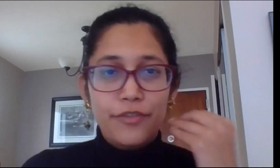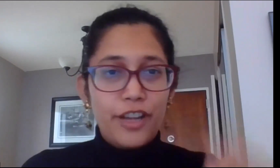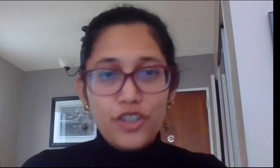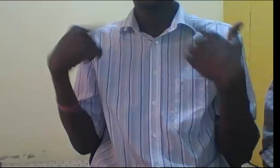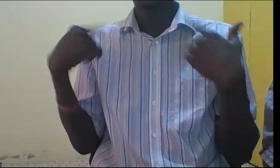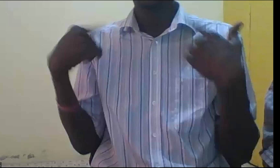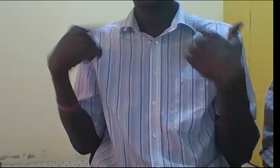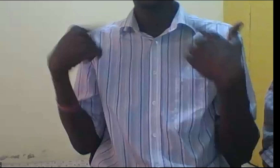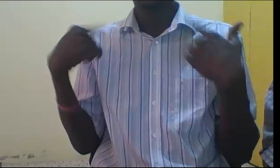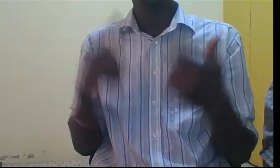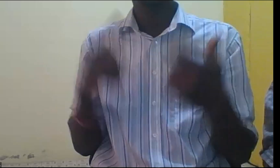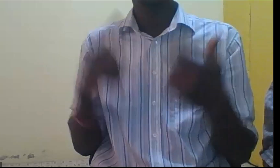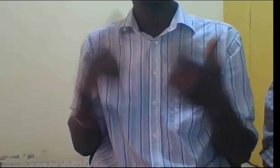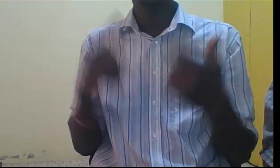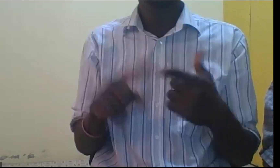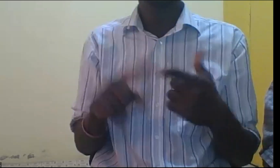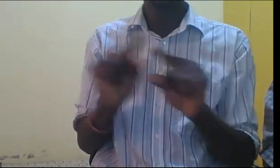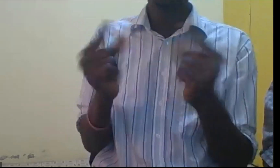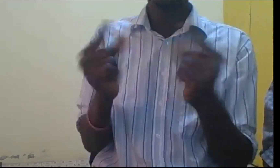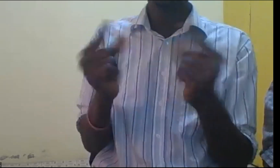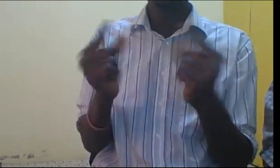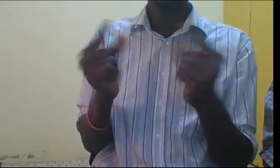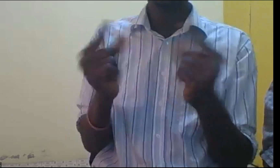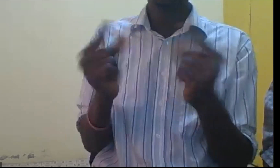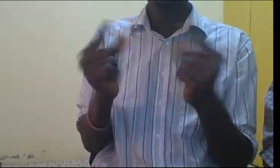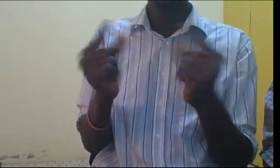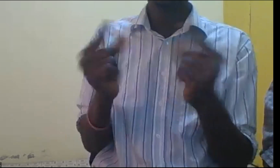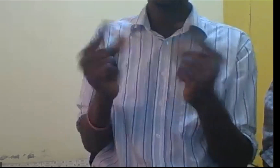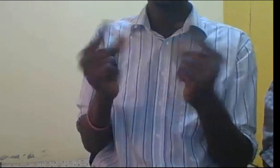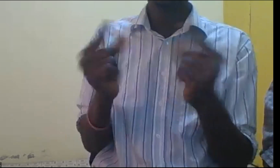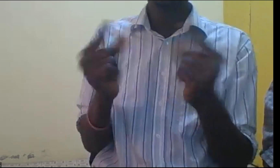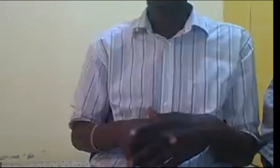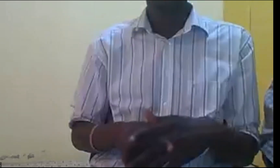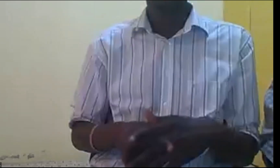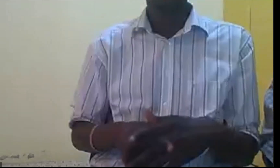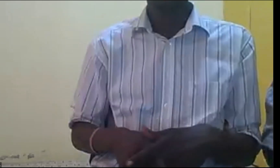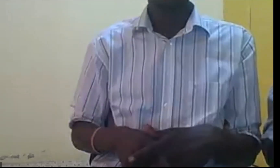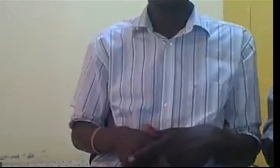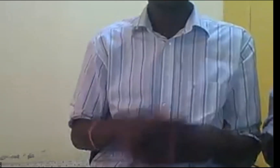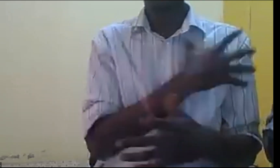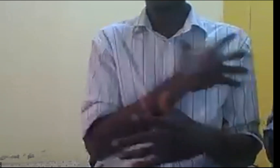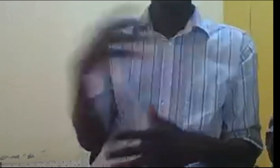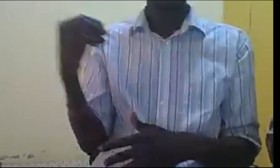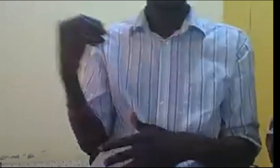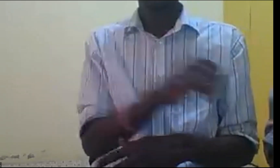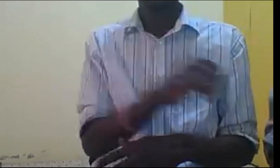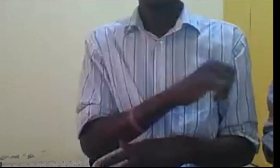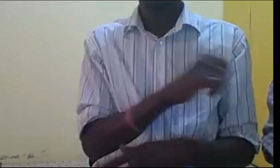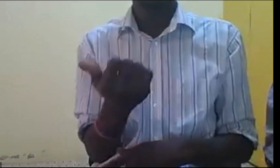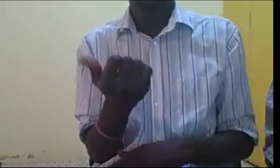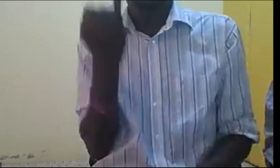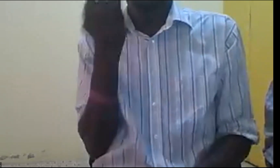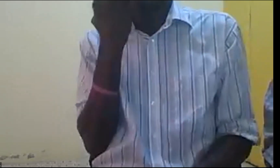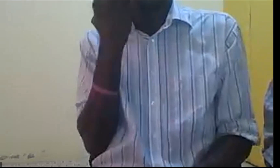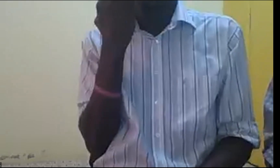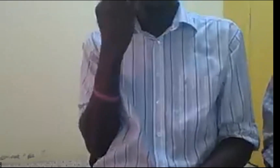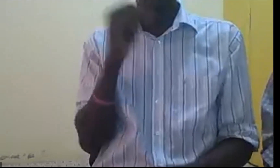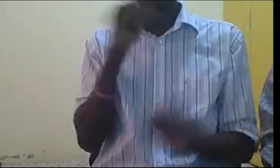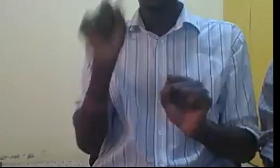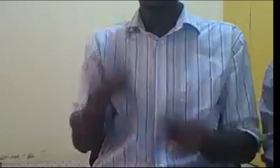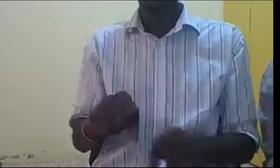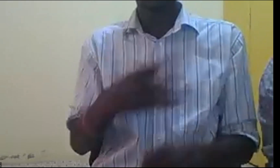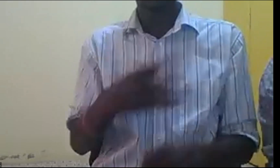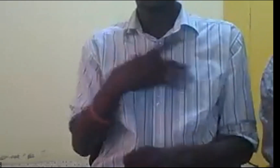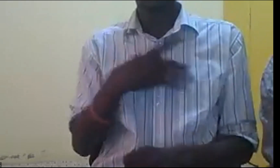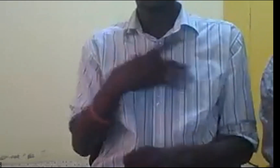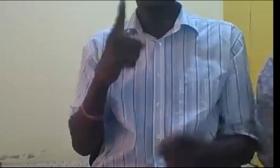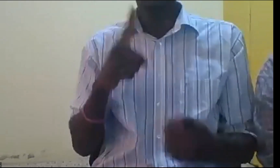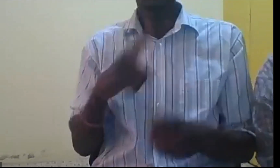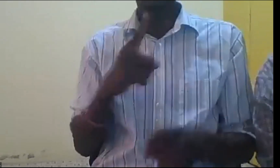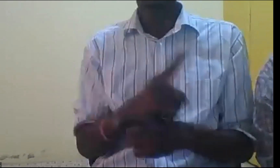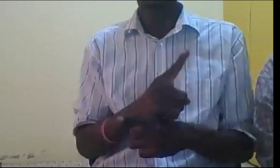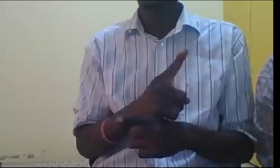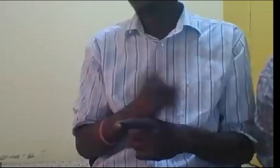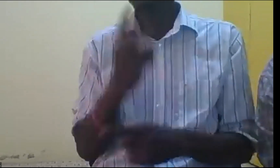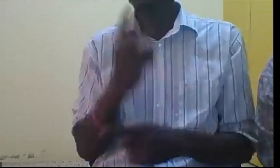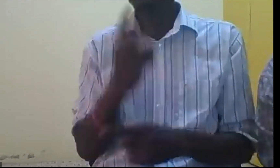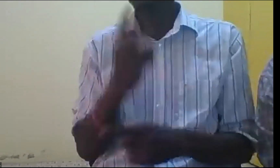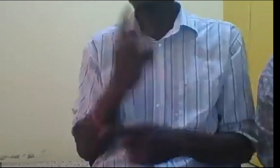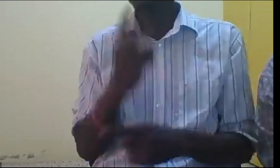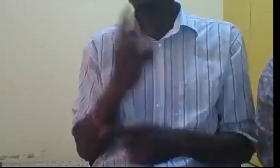The French group can post, and French. That's perfect, and for others, if you do, if you were not able to type it, if you would like to just speak and share your ideas that is also fabulous.